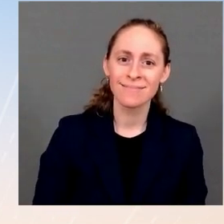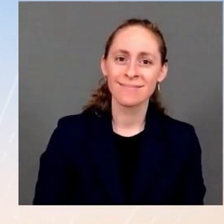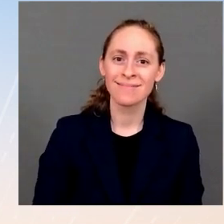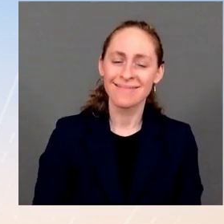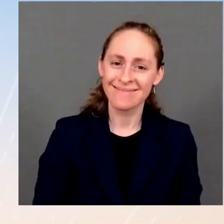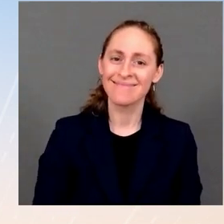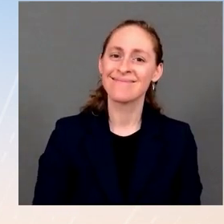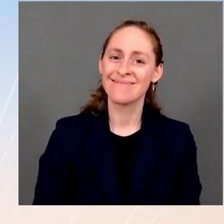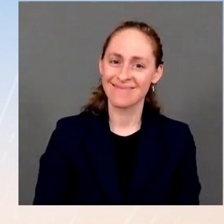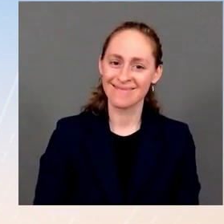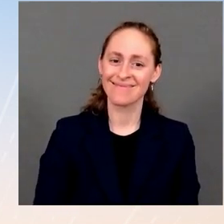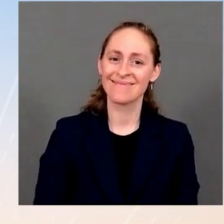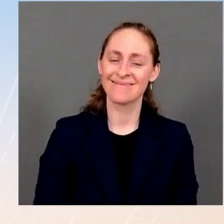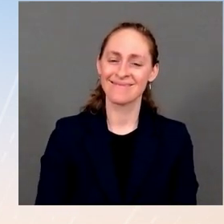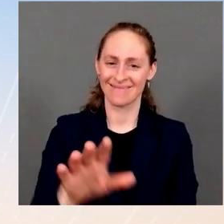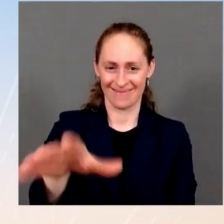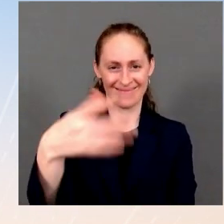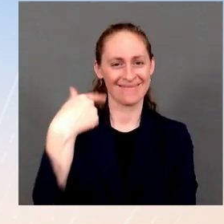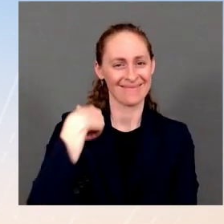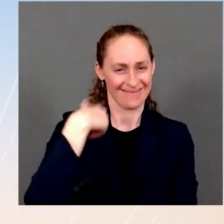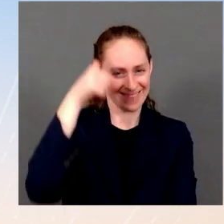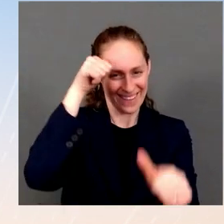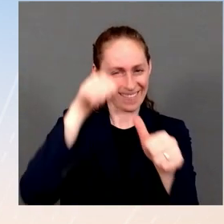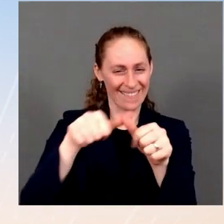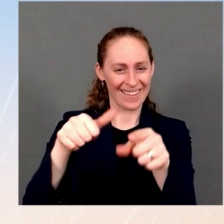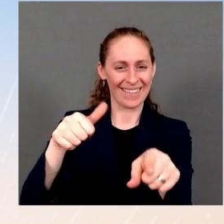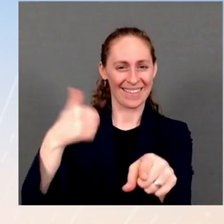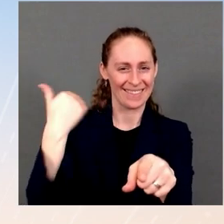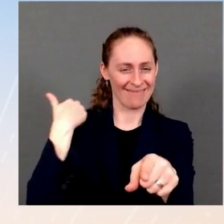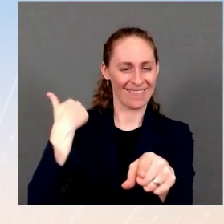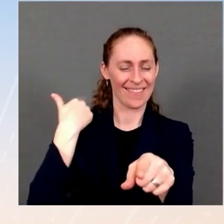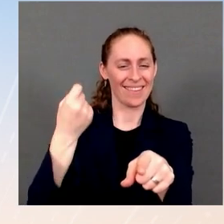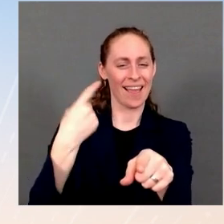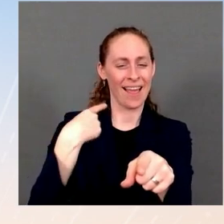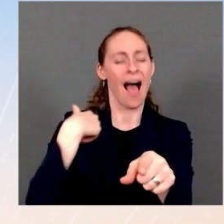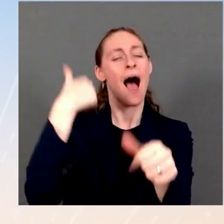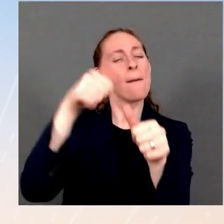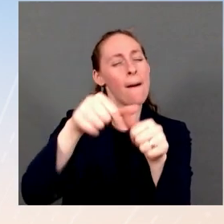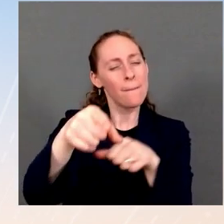So, good to see you. It -- it is -- throwback.